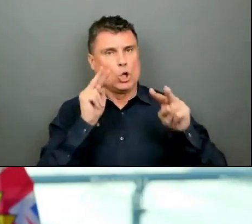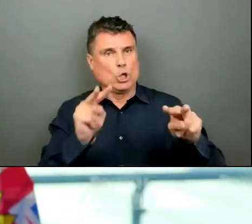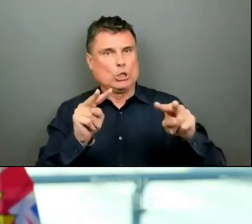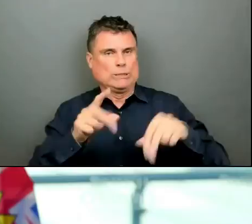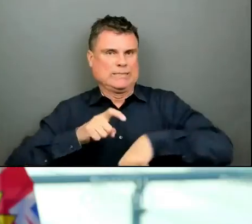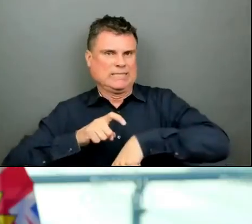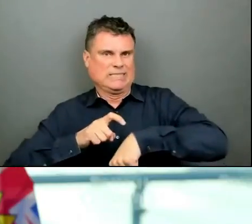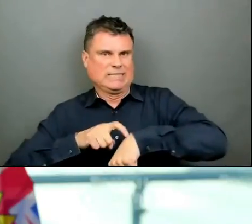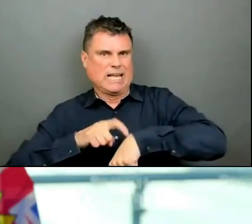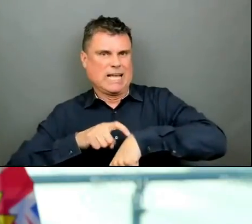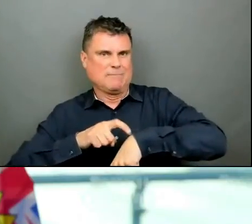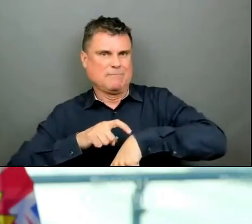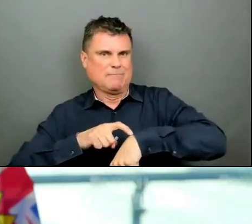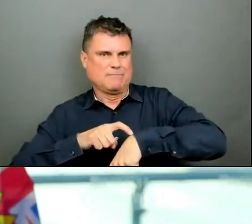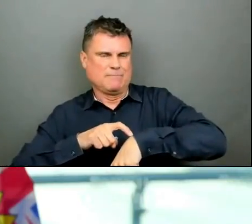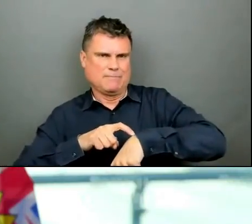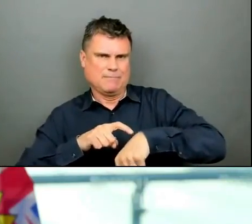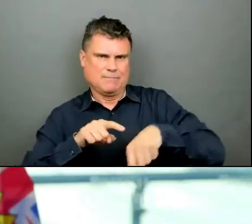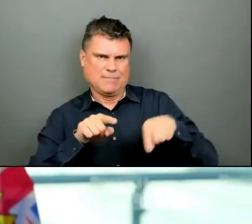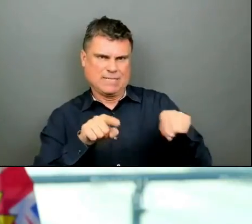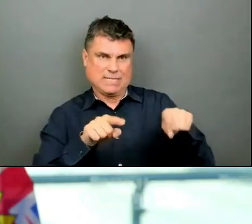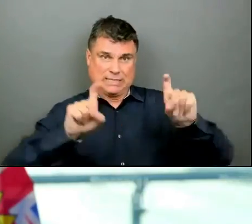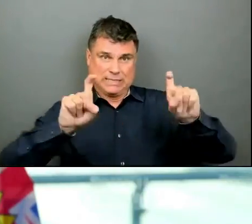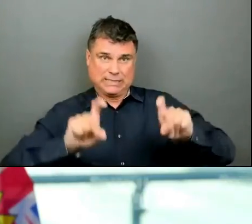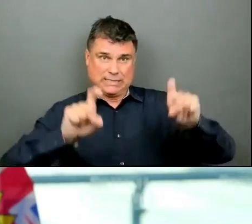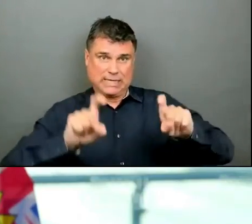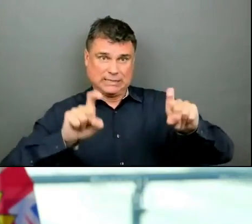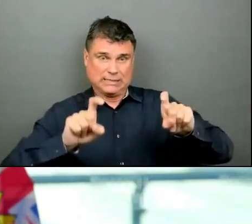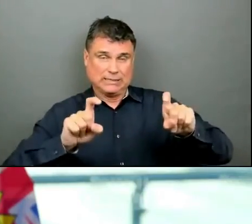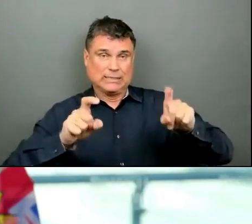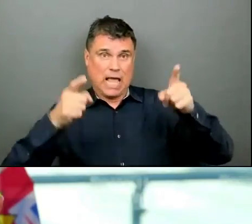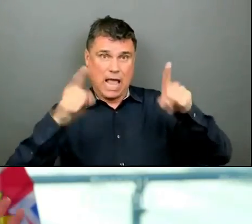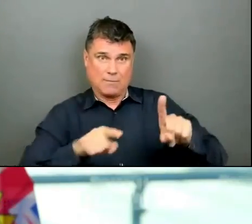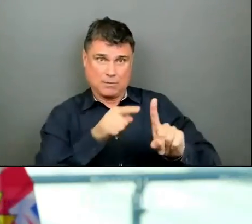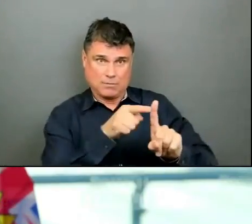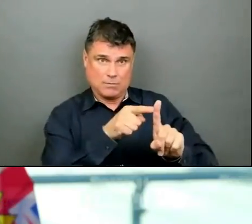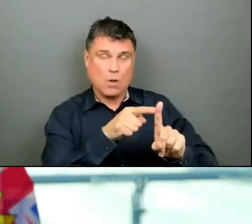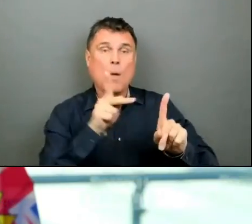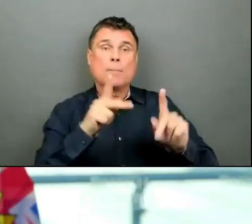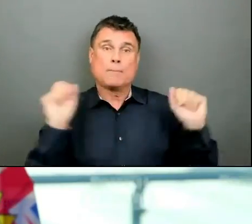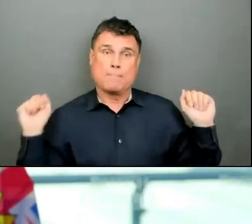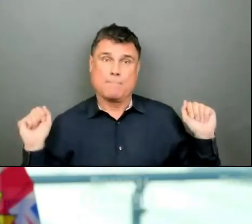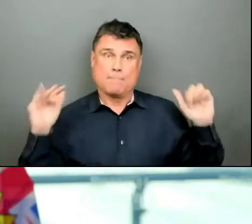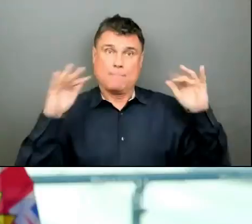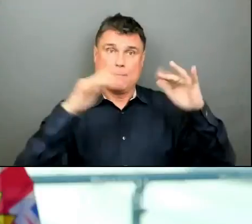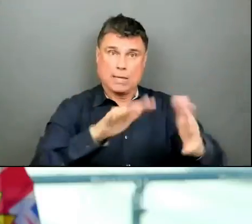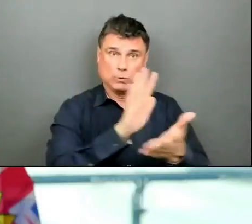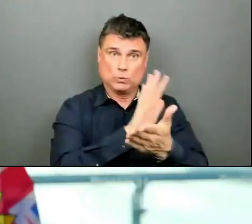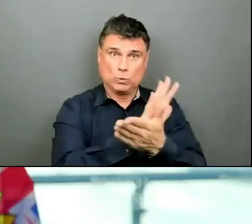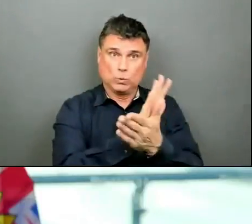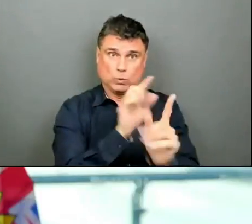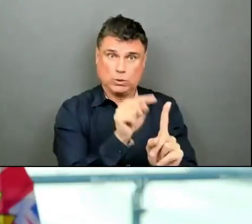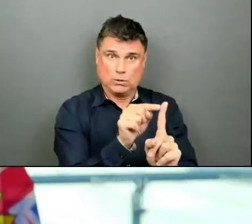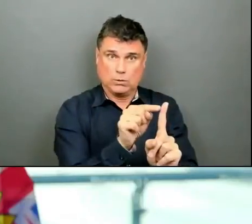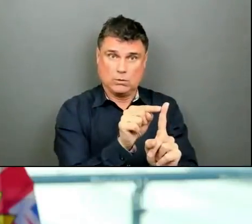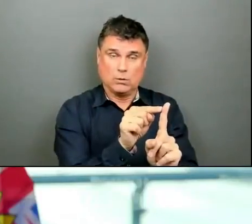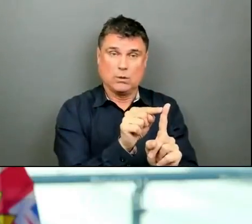So yes, I think I would say that tells us we look at the timing of when that was done, the